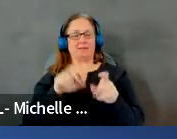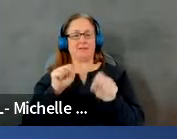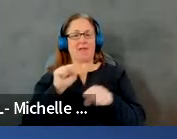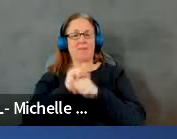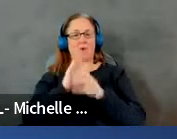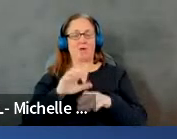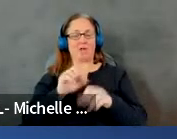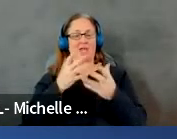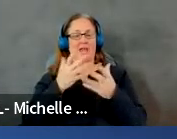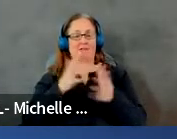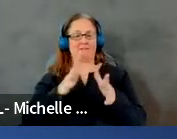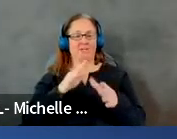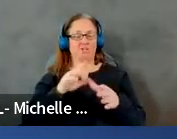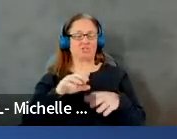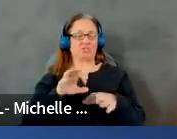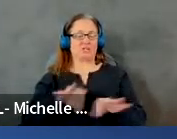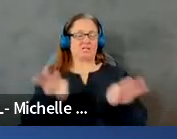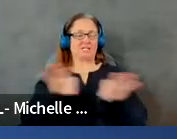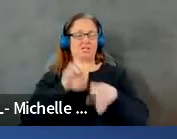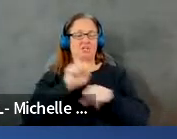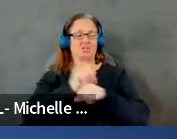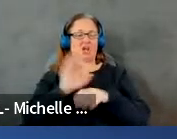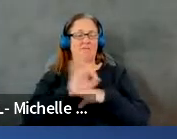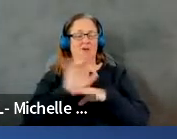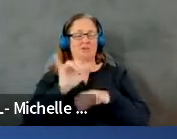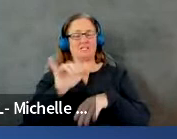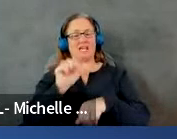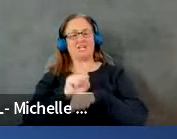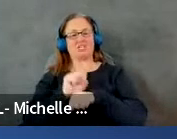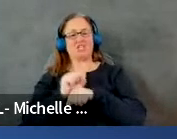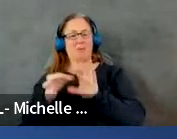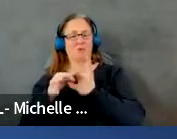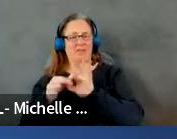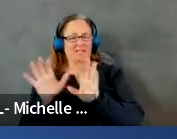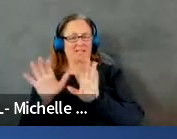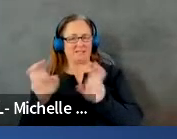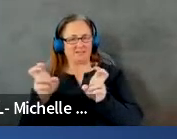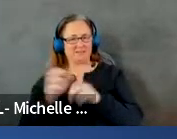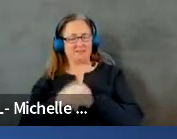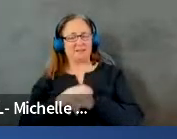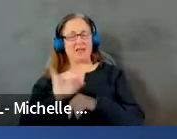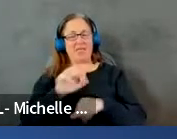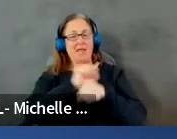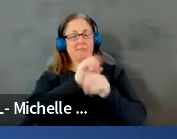job functions. This is also referred to as job relatedness. That employees must disclose to